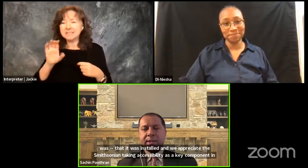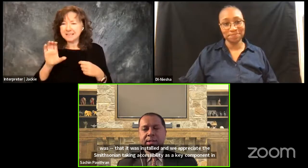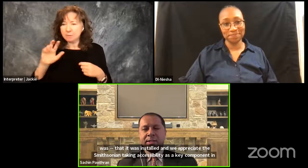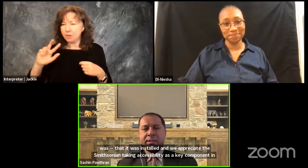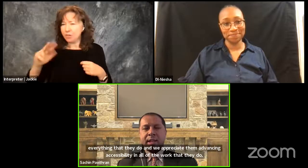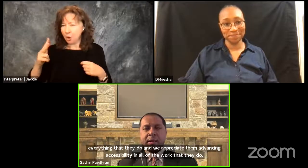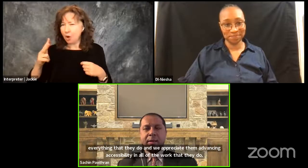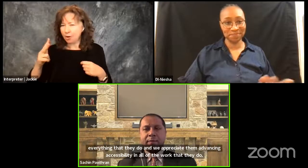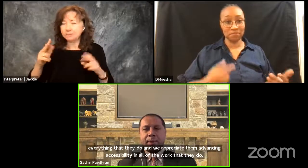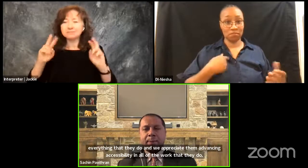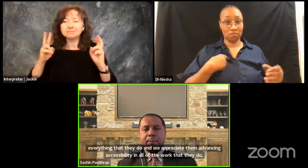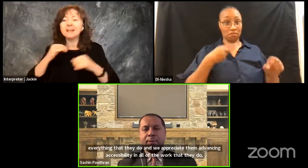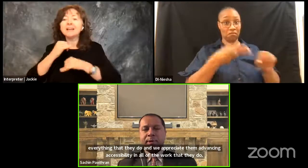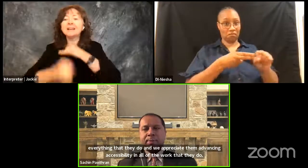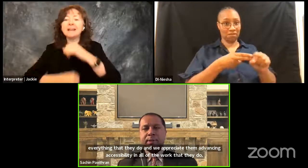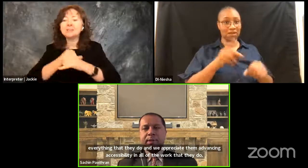Day of People with Disabilities.